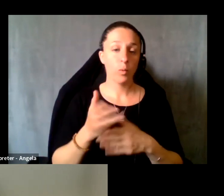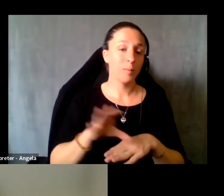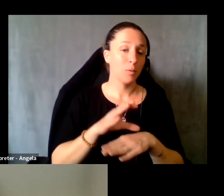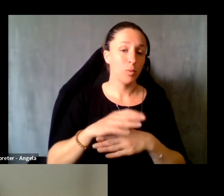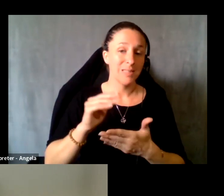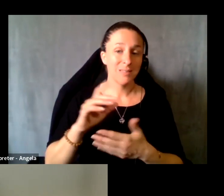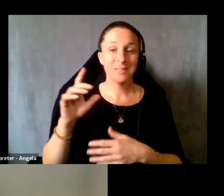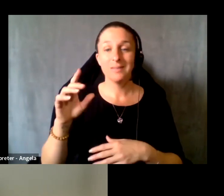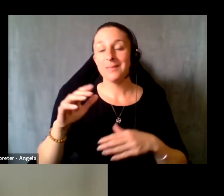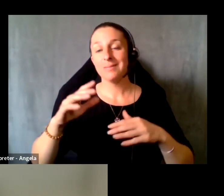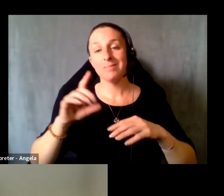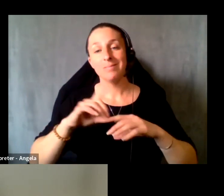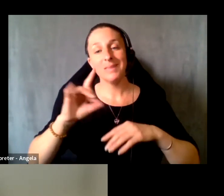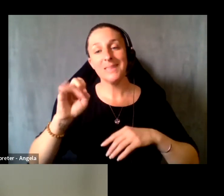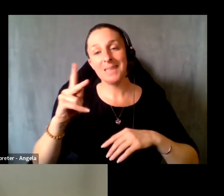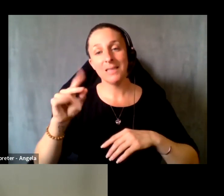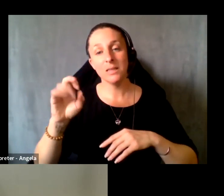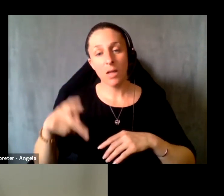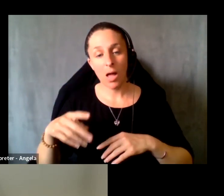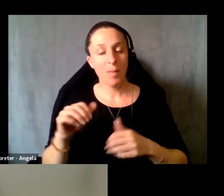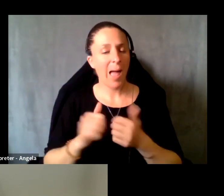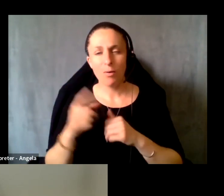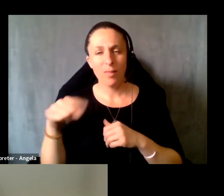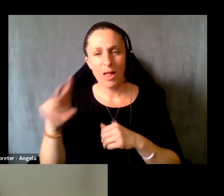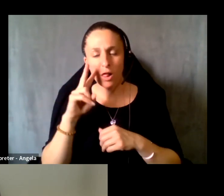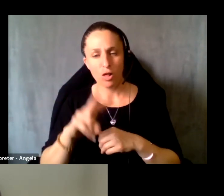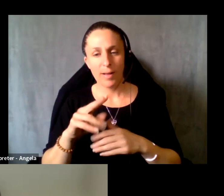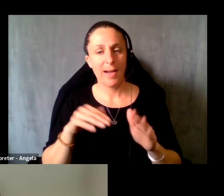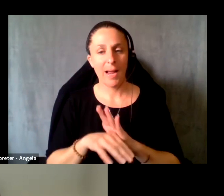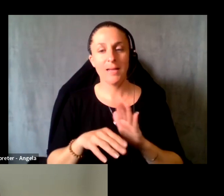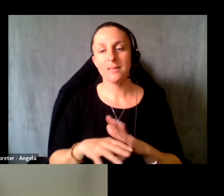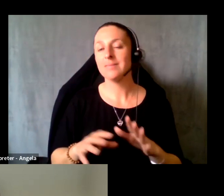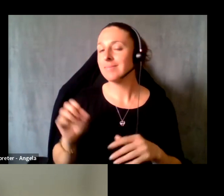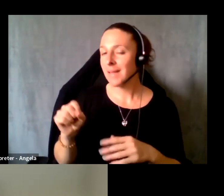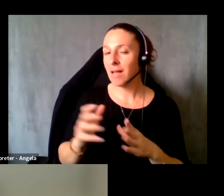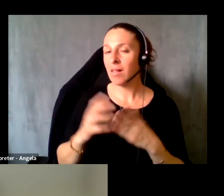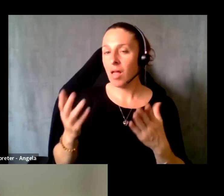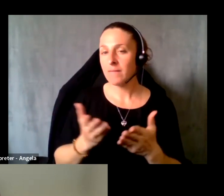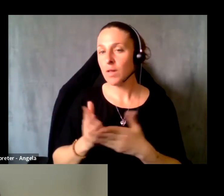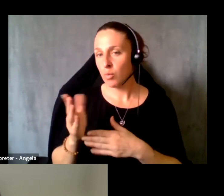Department of Social services look at access? Yeah, a lot of that is through computer desktop